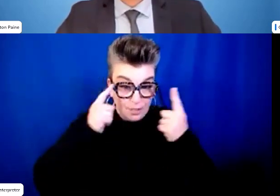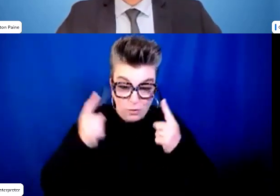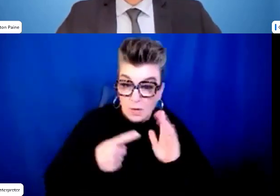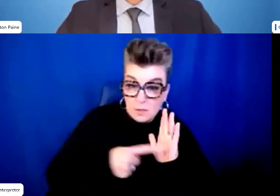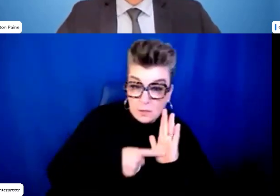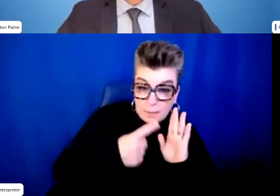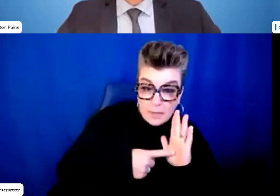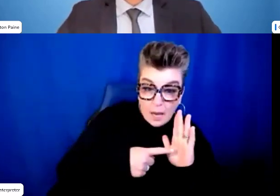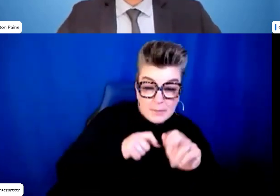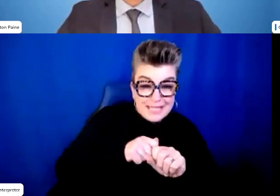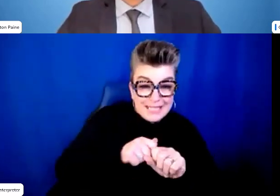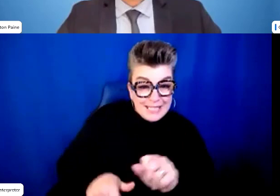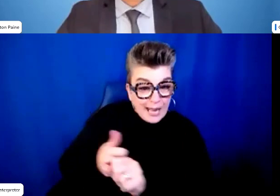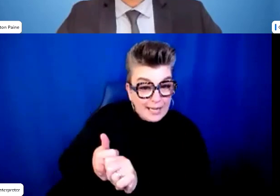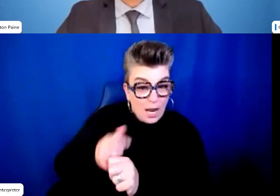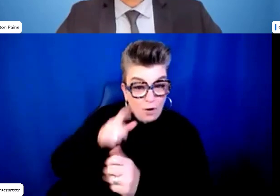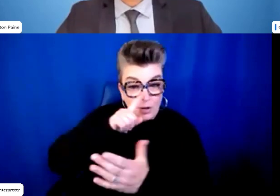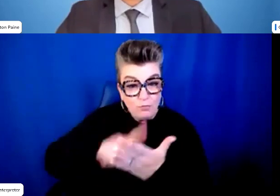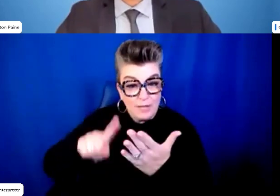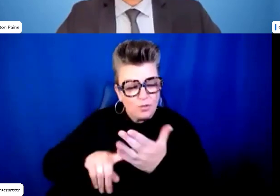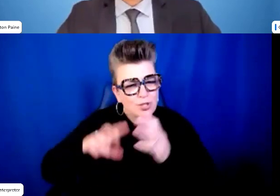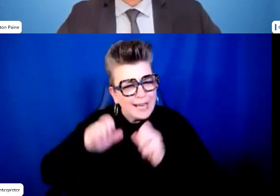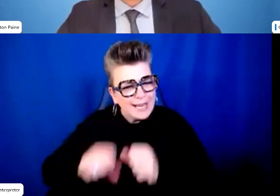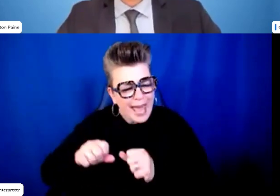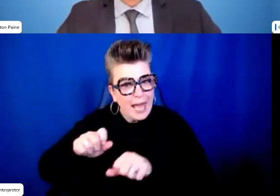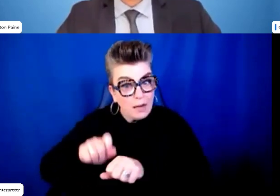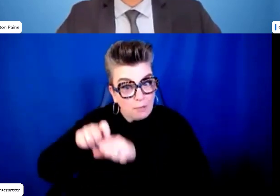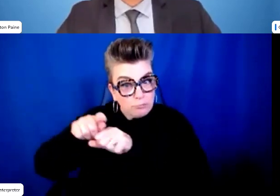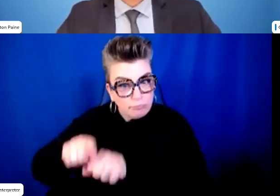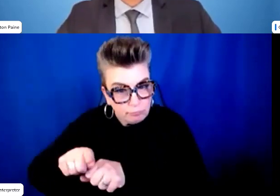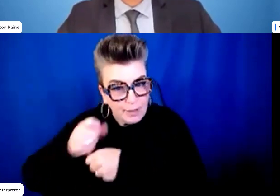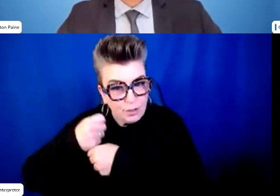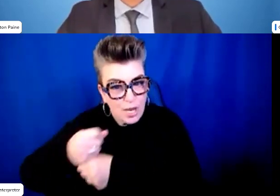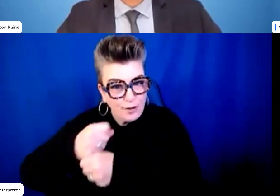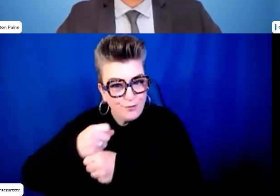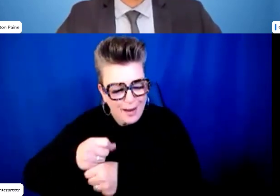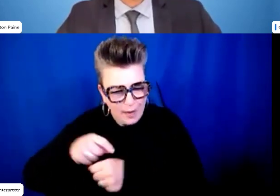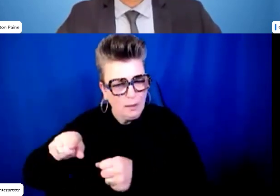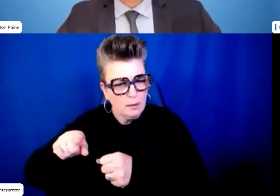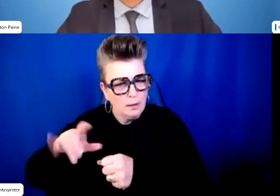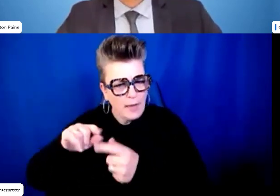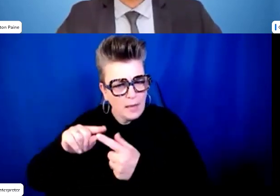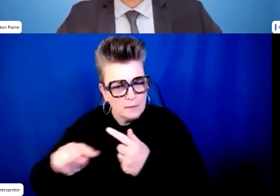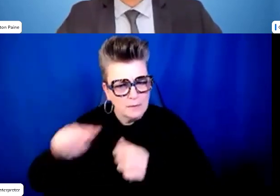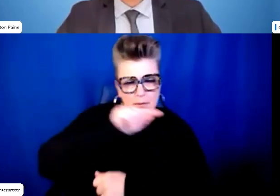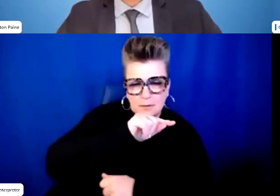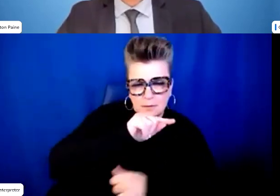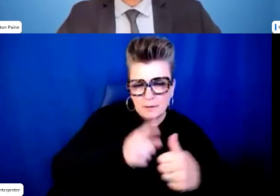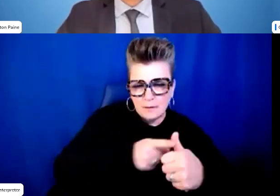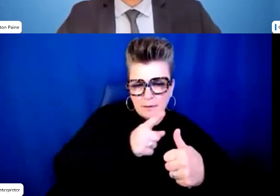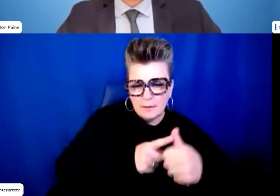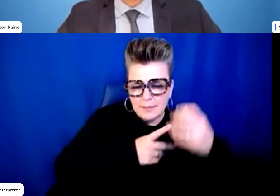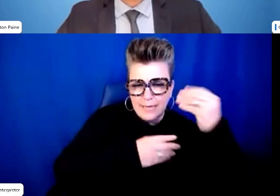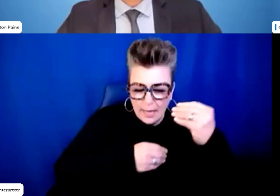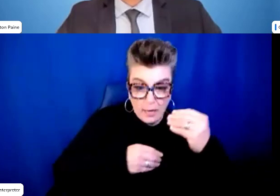can sort of generate things that would be considered scientific data, and that the policy would sort of normally expect those to be shared as well.